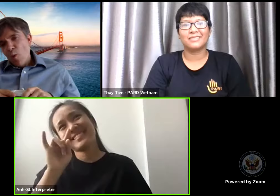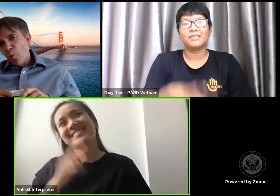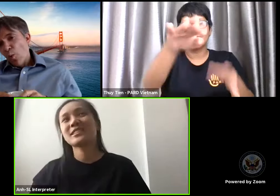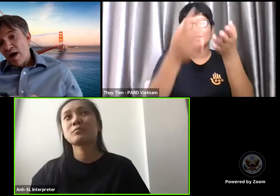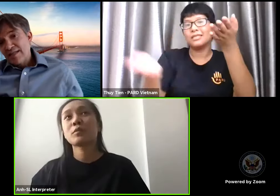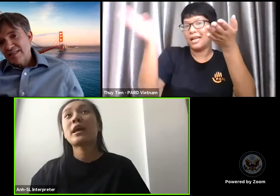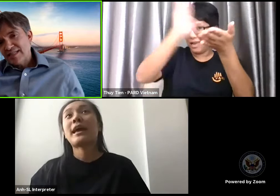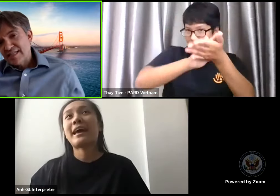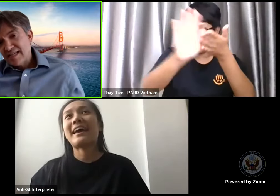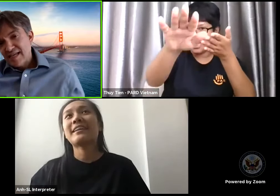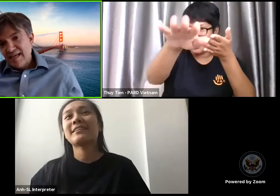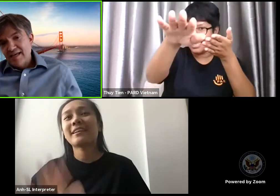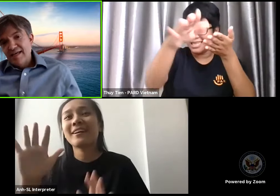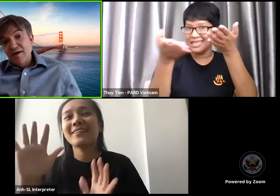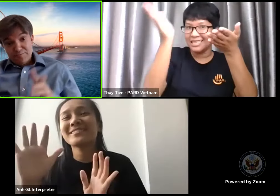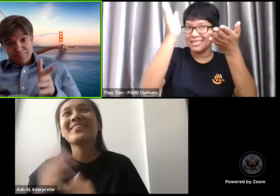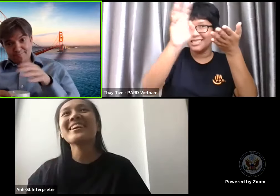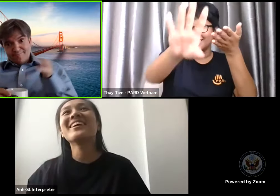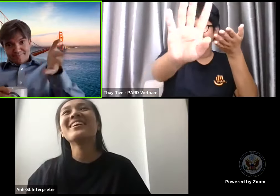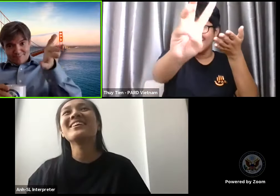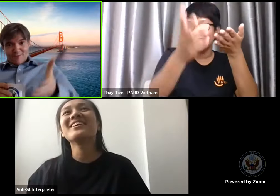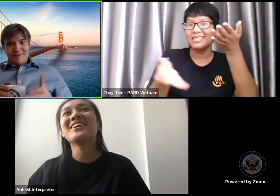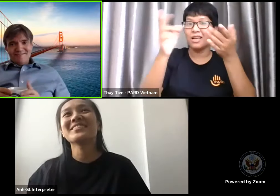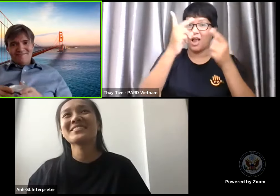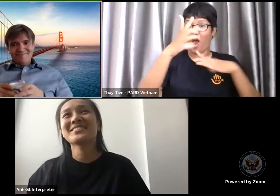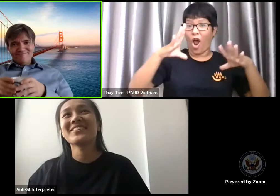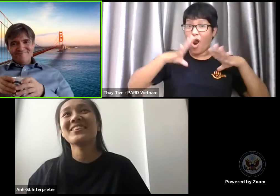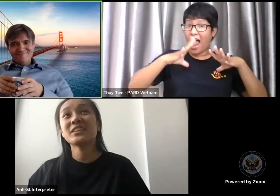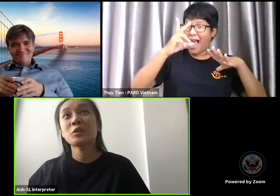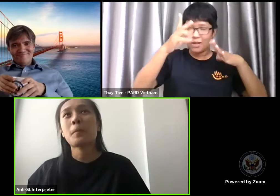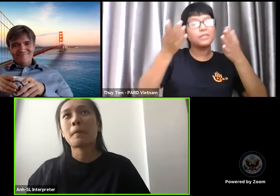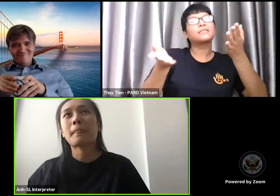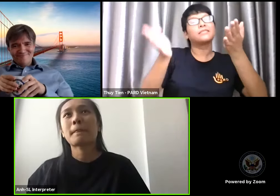[Anh] And sorry, uh also --